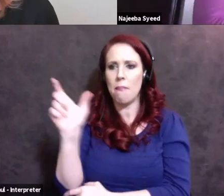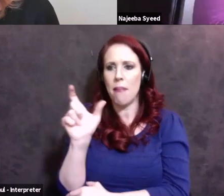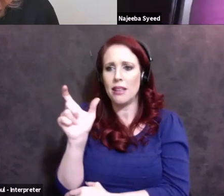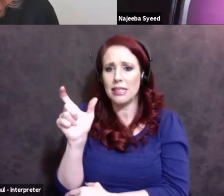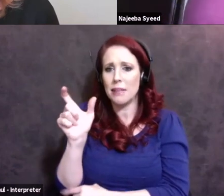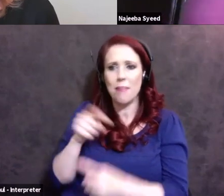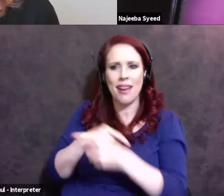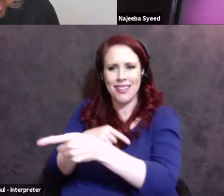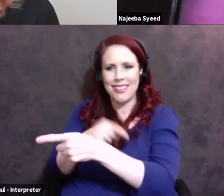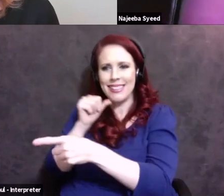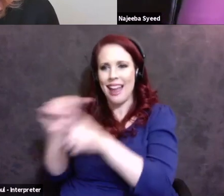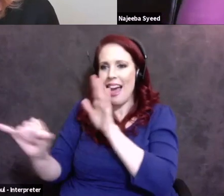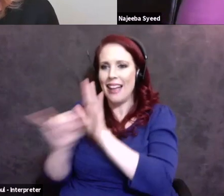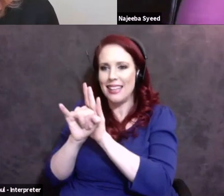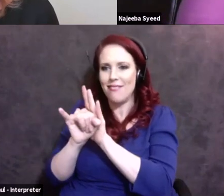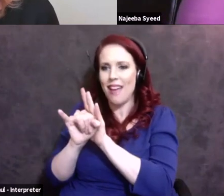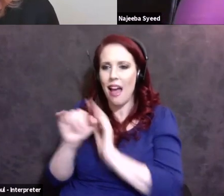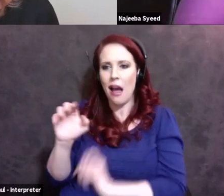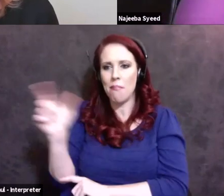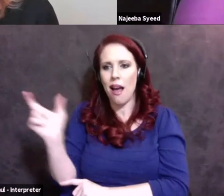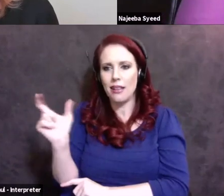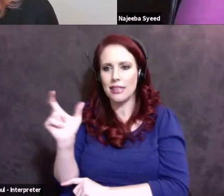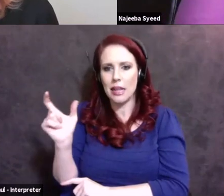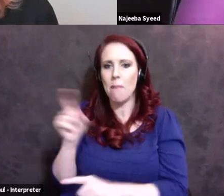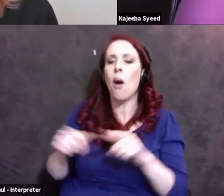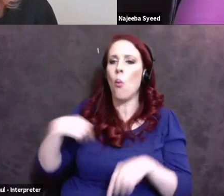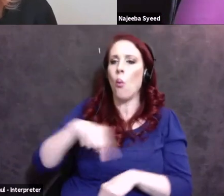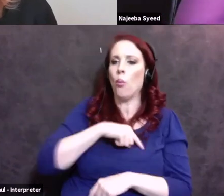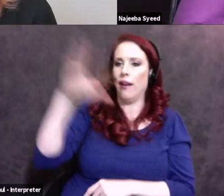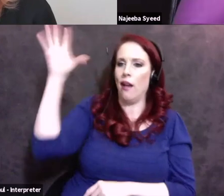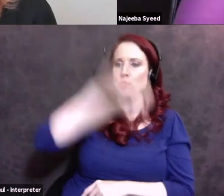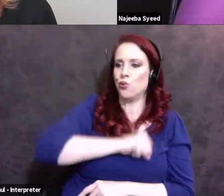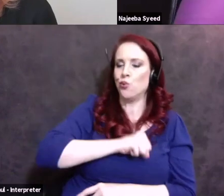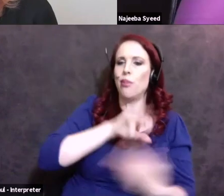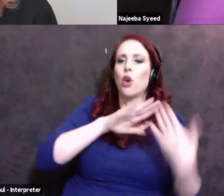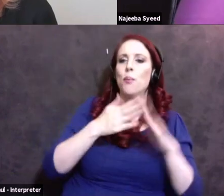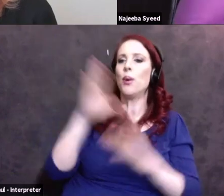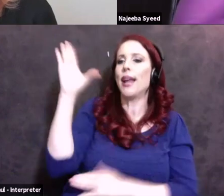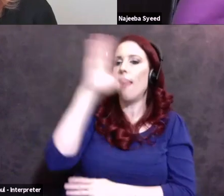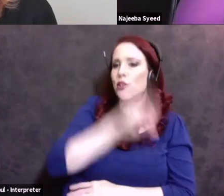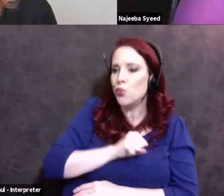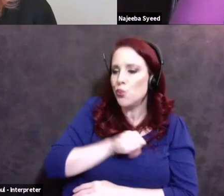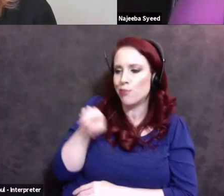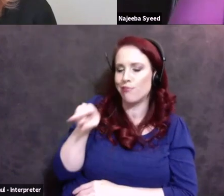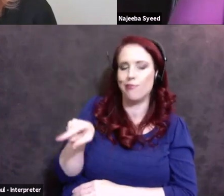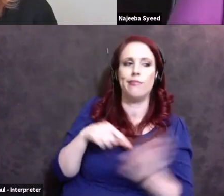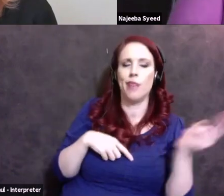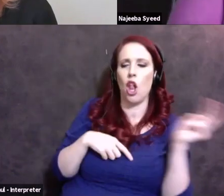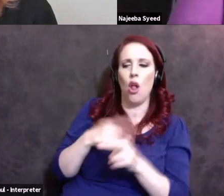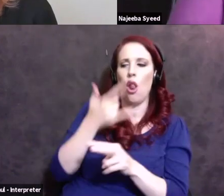against people who are put into the community by the perception of whomever is viewed as